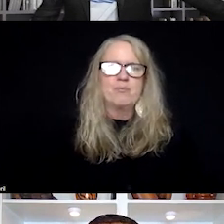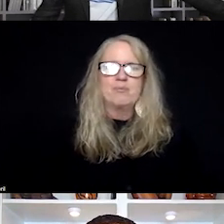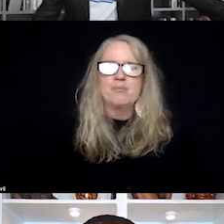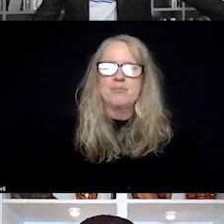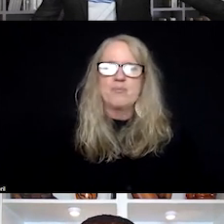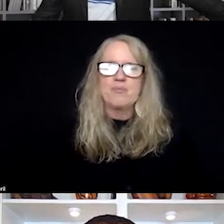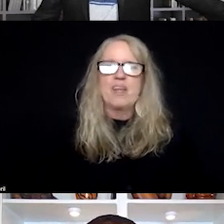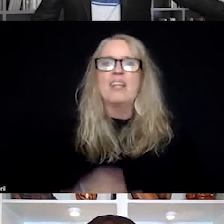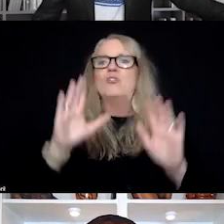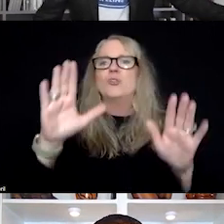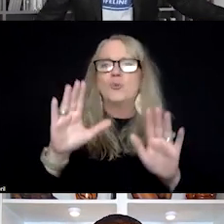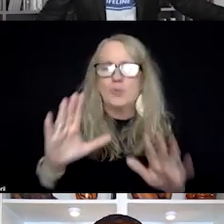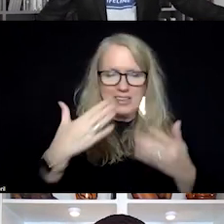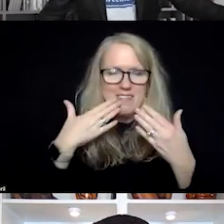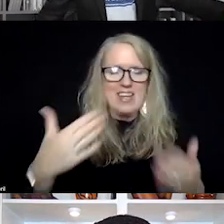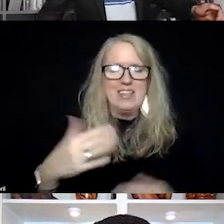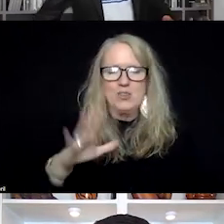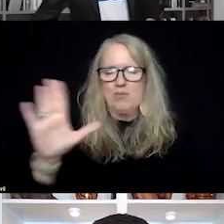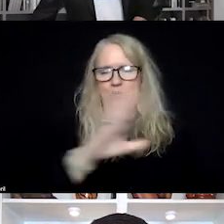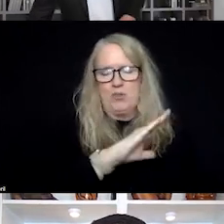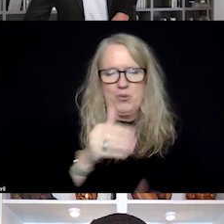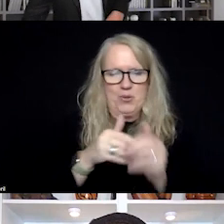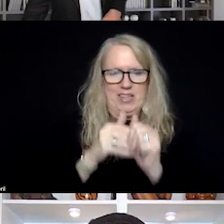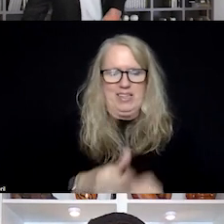TERRIFIC. THANK YOU FOR YOUR LEADERSHIP. LEANNE, THANK YOU